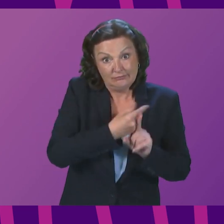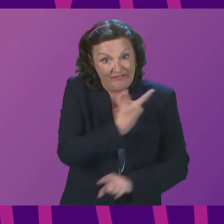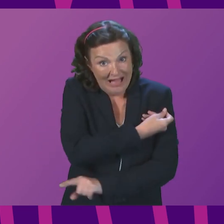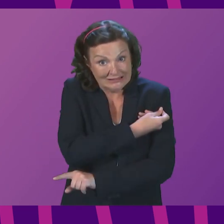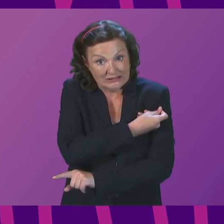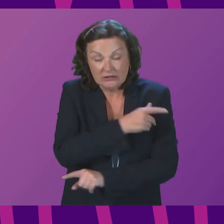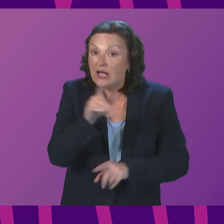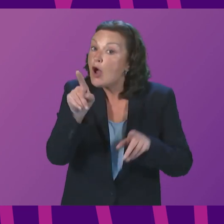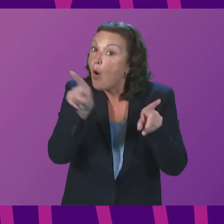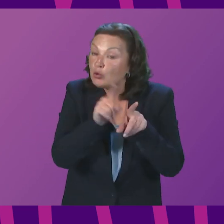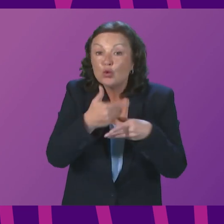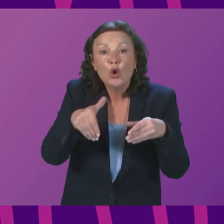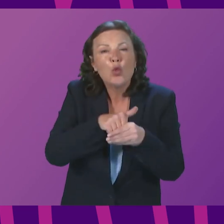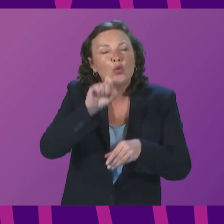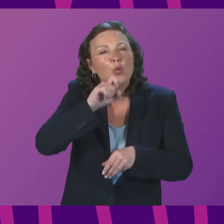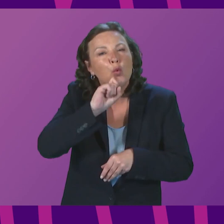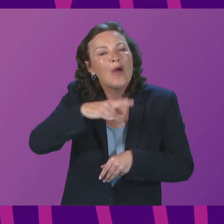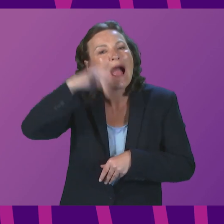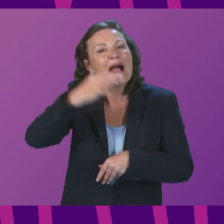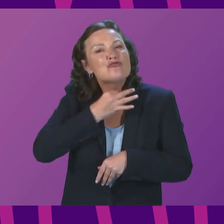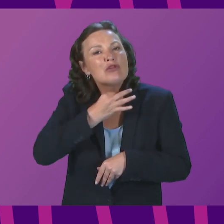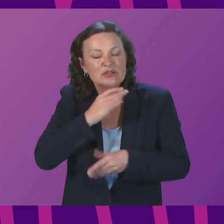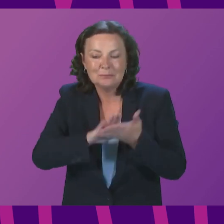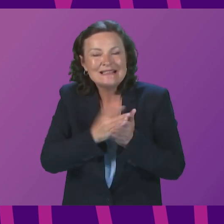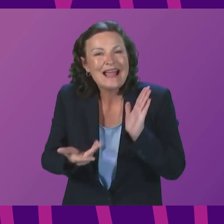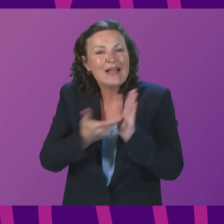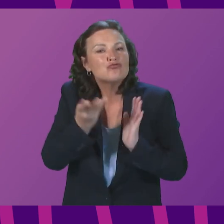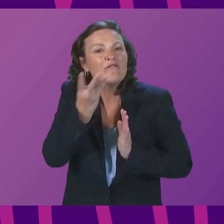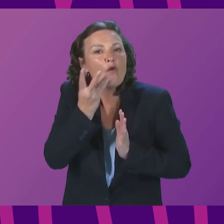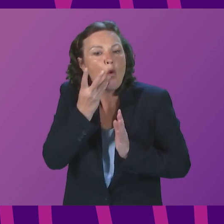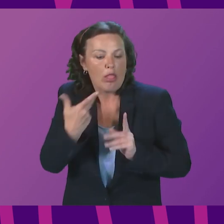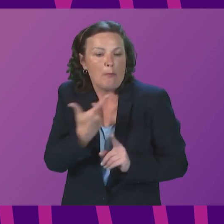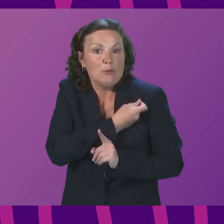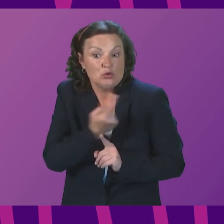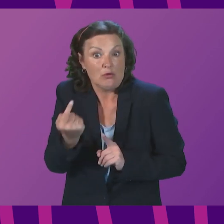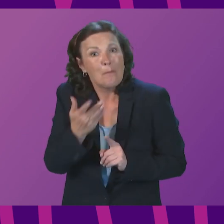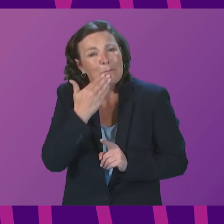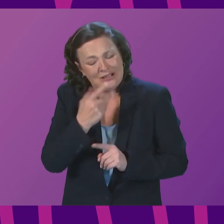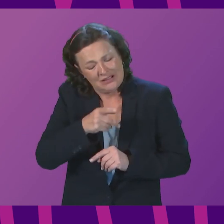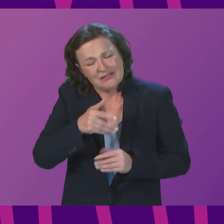come forward and get that protection. I thank the First Minister for her detailed answer.